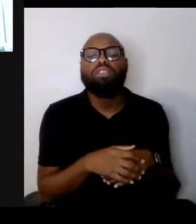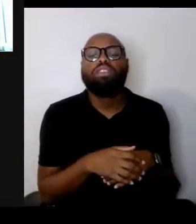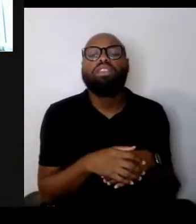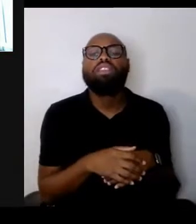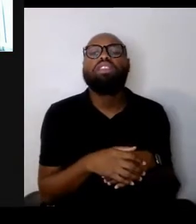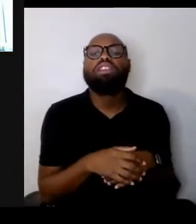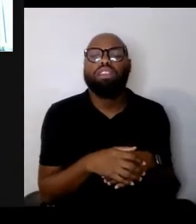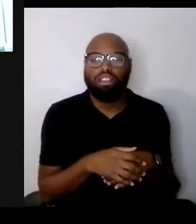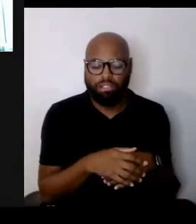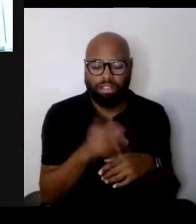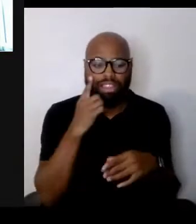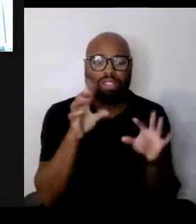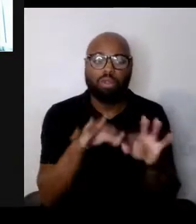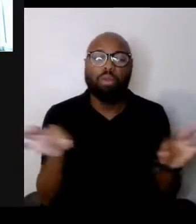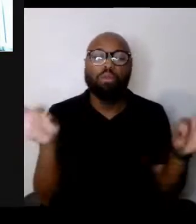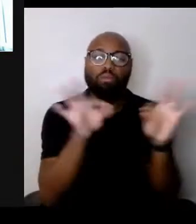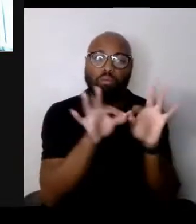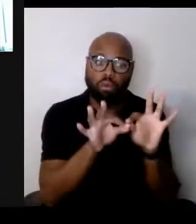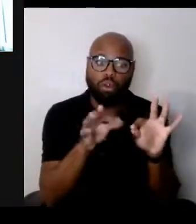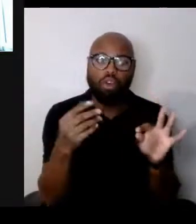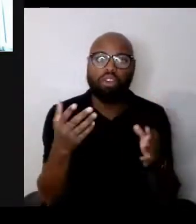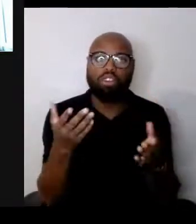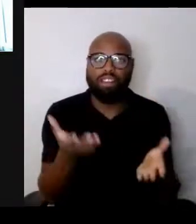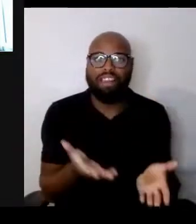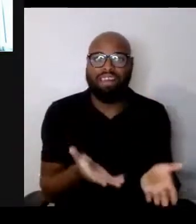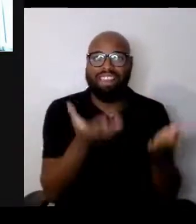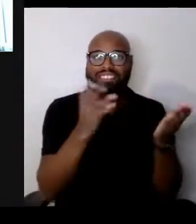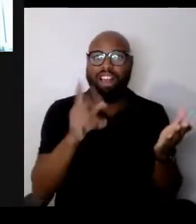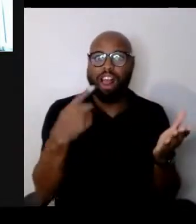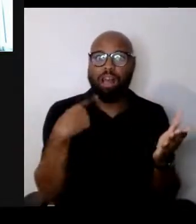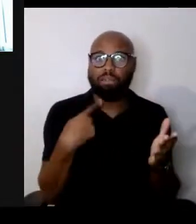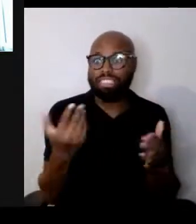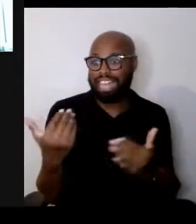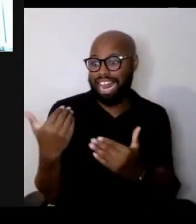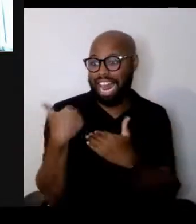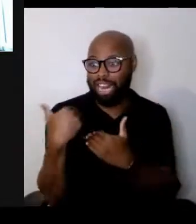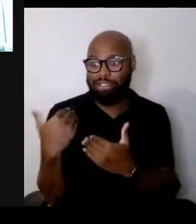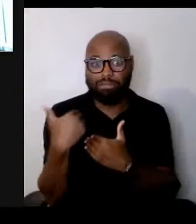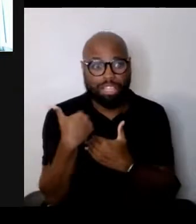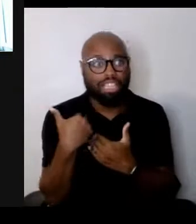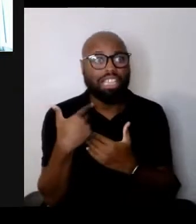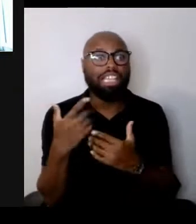because accountability to government and institutions and knowing the truth about our history,